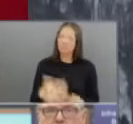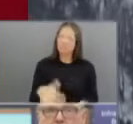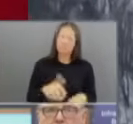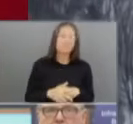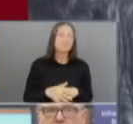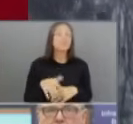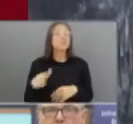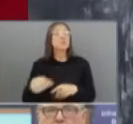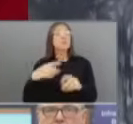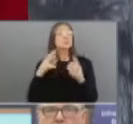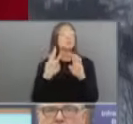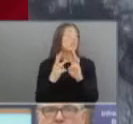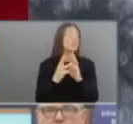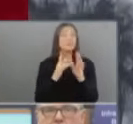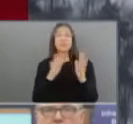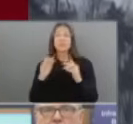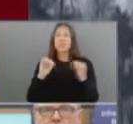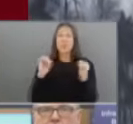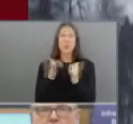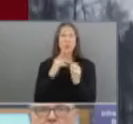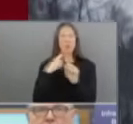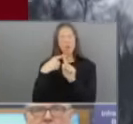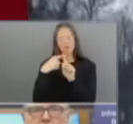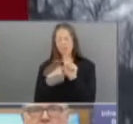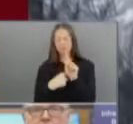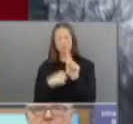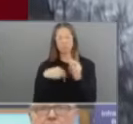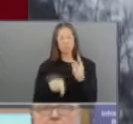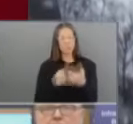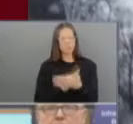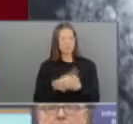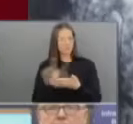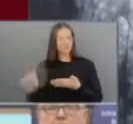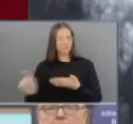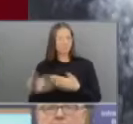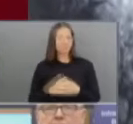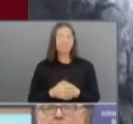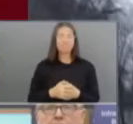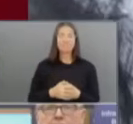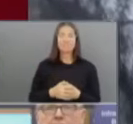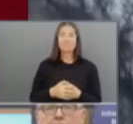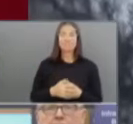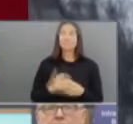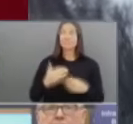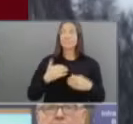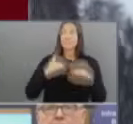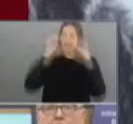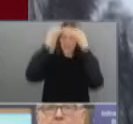ROADWAYS ARE STILL SLICK AND TEMPERATURES ARE STILL DANGEROUSLY COLD. AND THAT WILL CONTINUE THROUGHOUT THIS WHOLE WEEK.